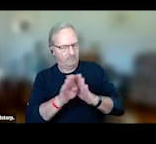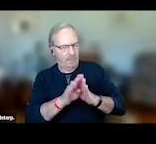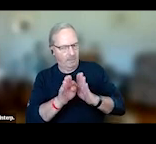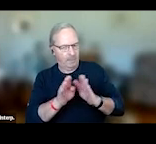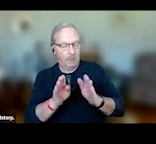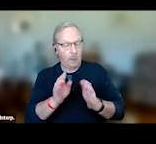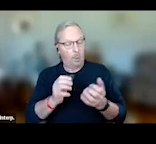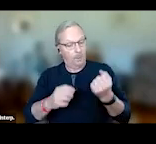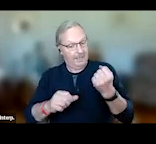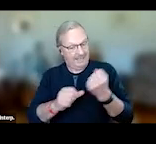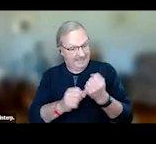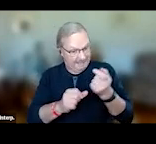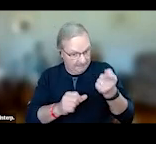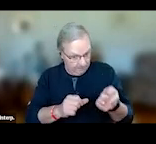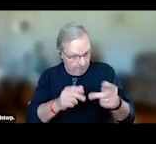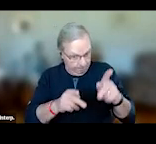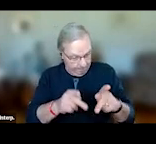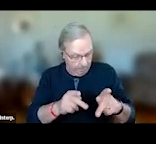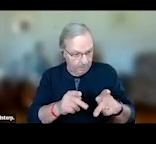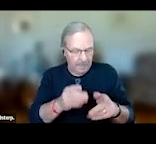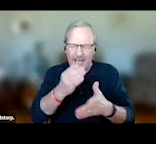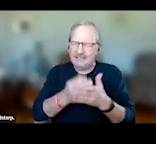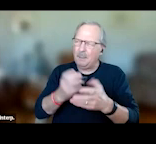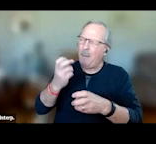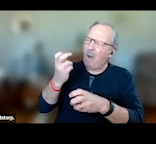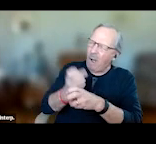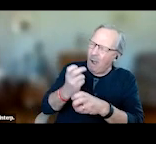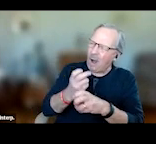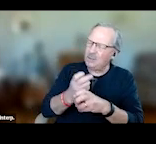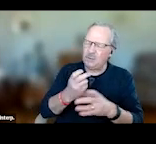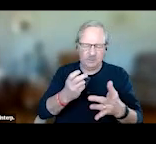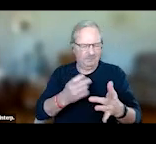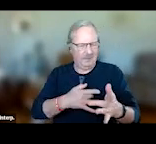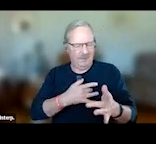However, some might find it difficult to empathize with these experiences because they're kind